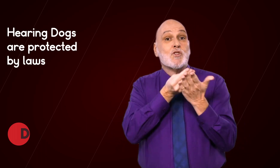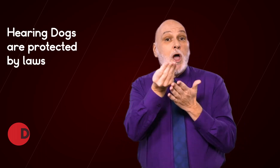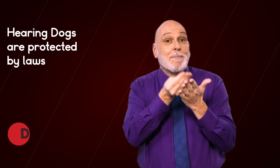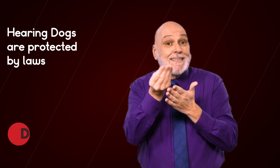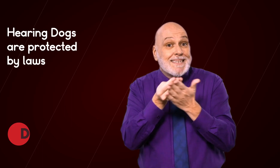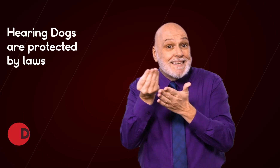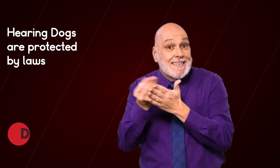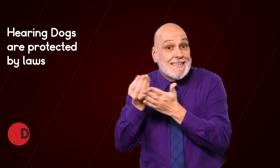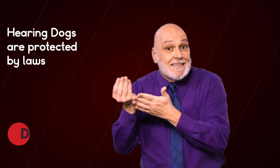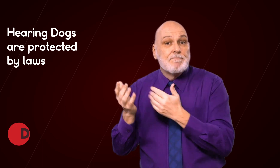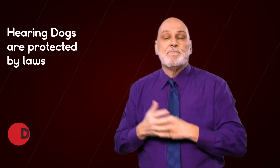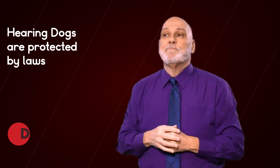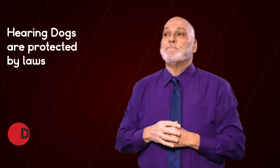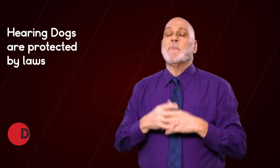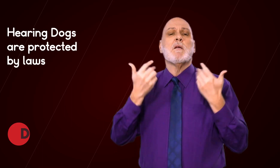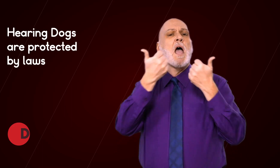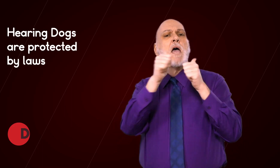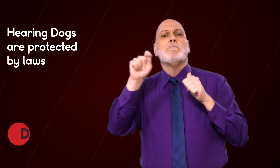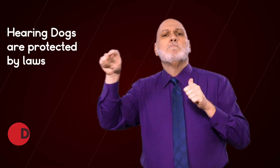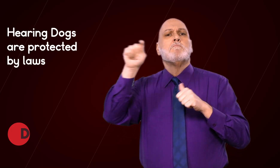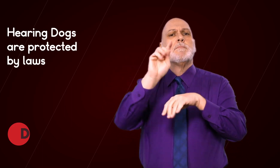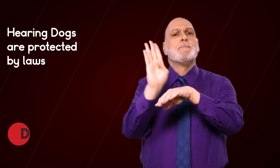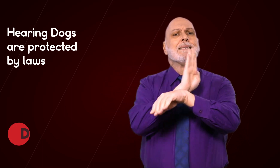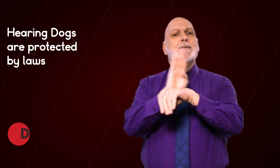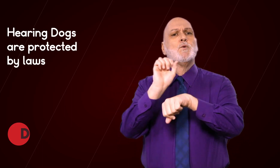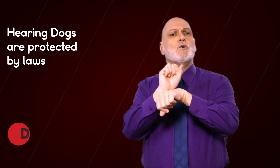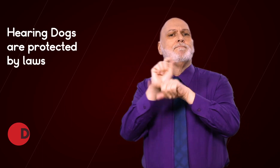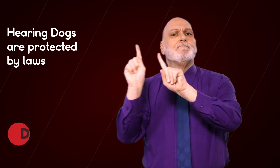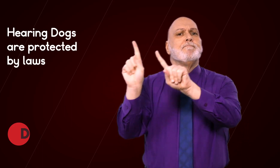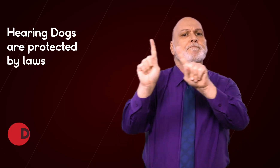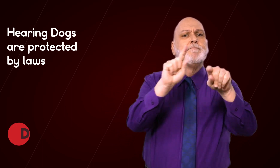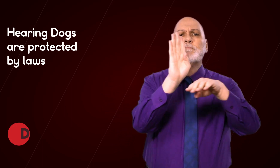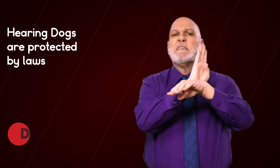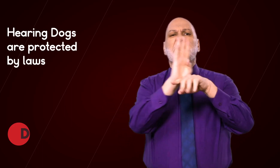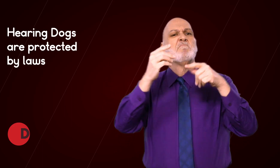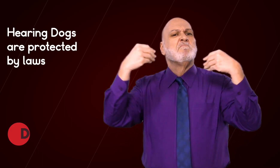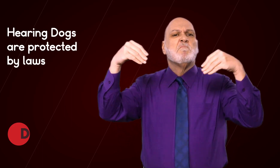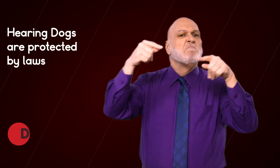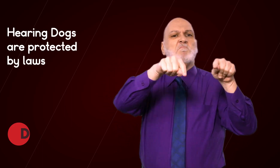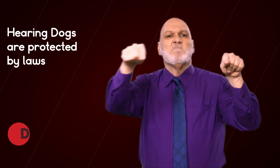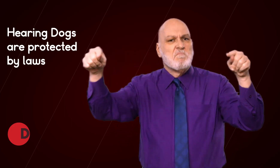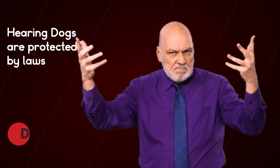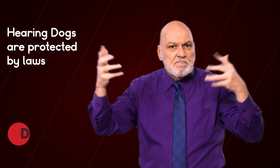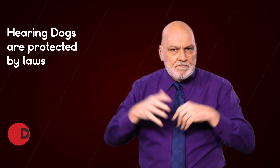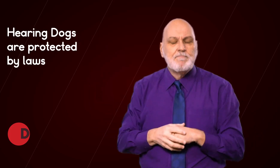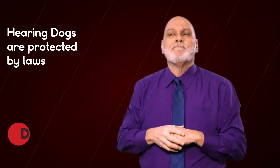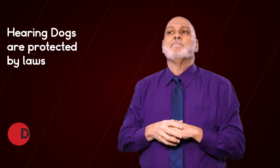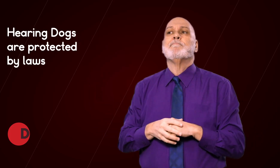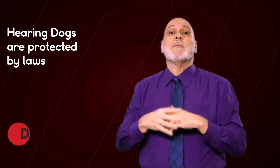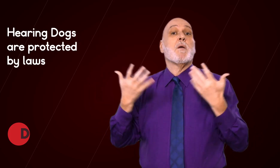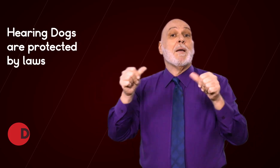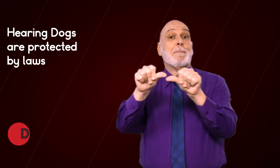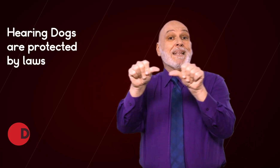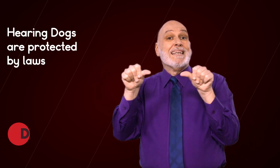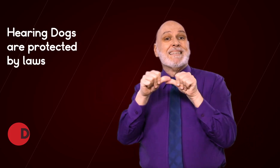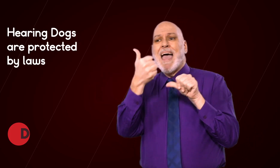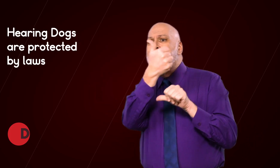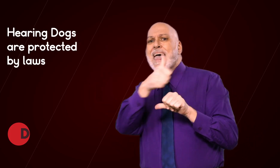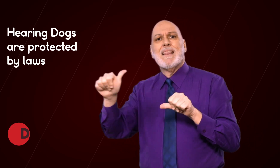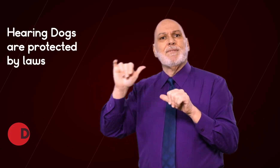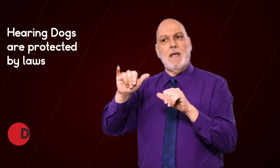grocery stores, regular businesses,